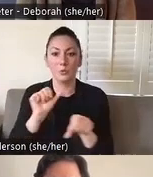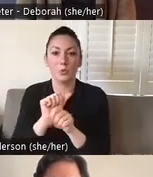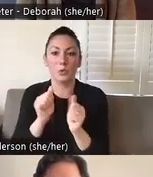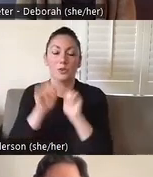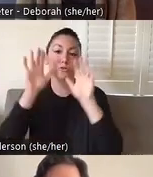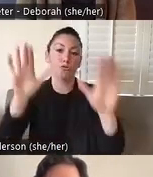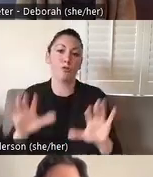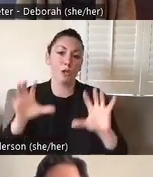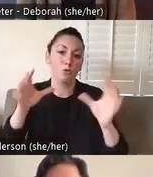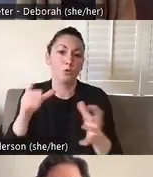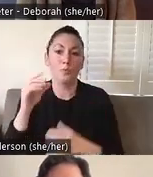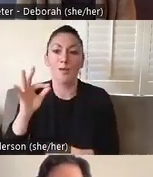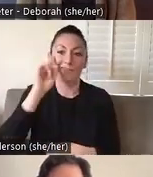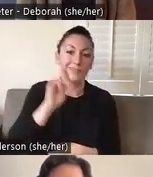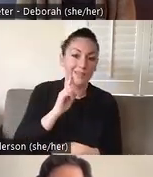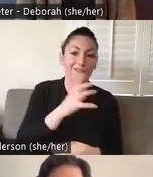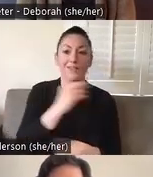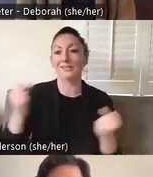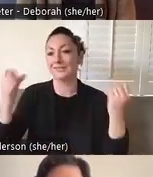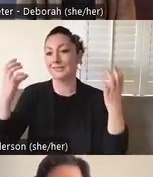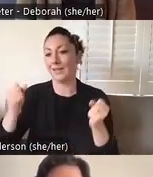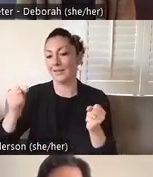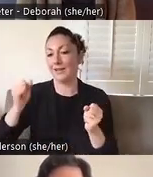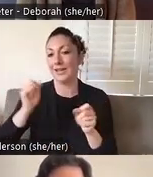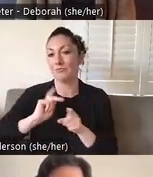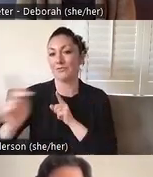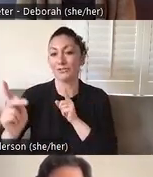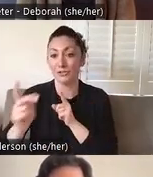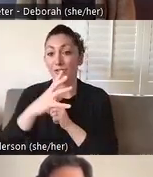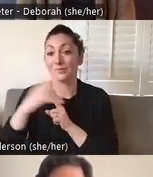on the study and we are thrilled to be working with this wonderful group of Deaf and signing